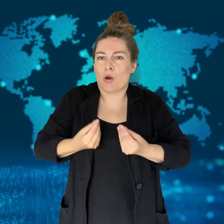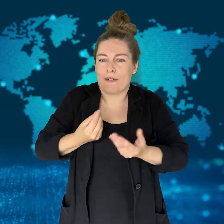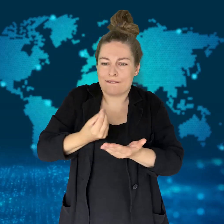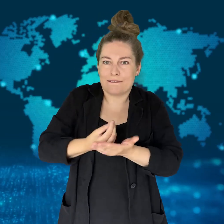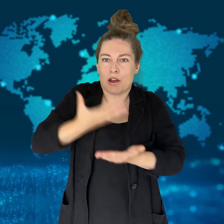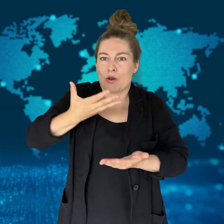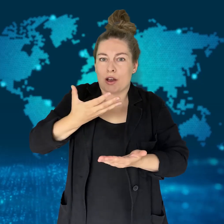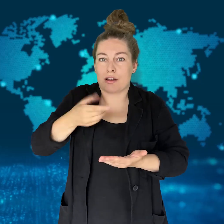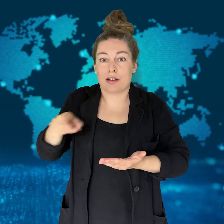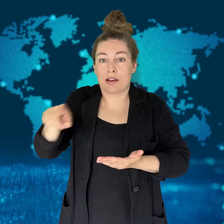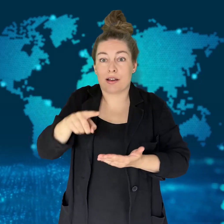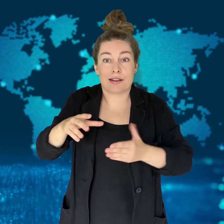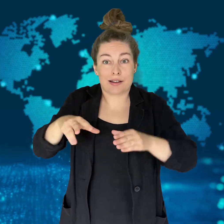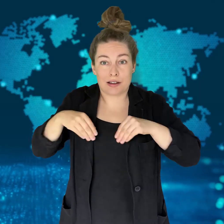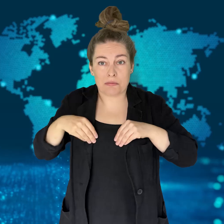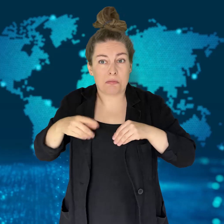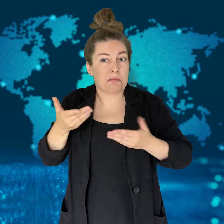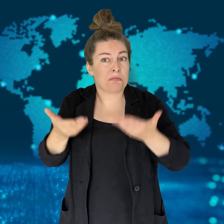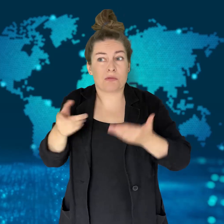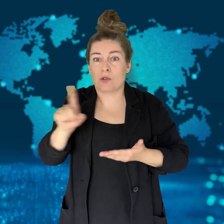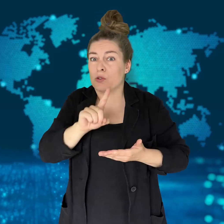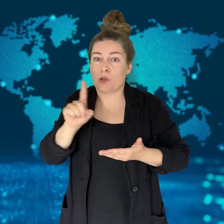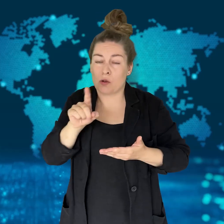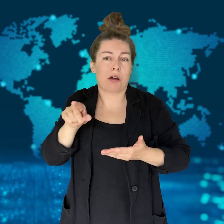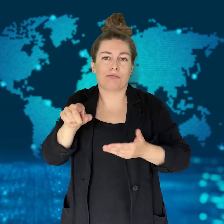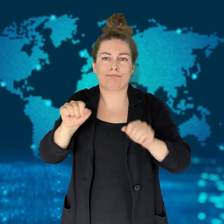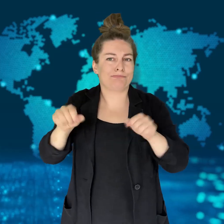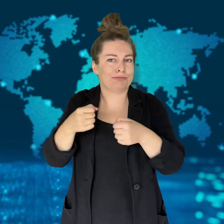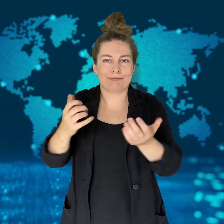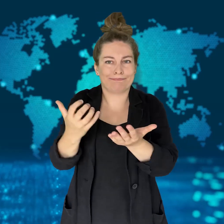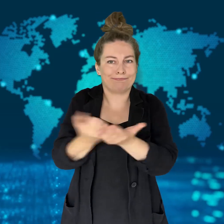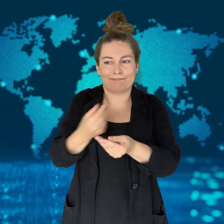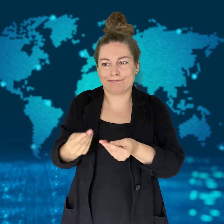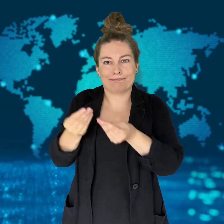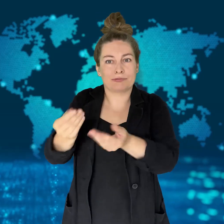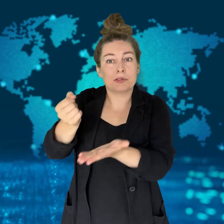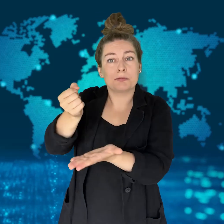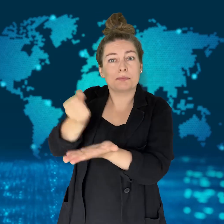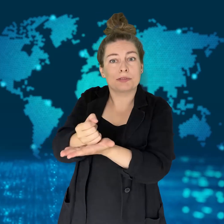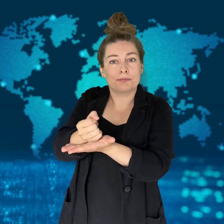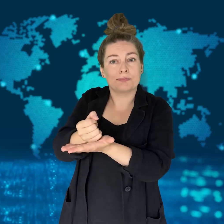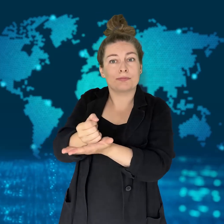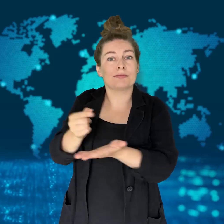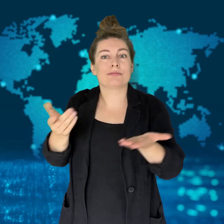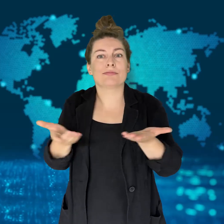get a German passport" saying that the line had been drawn by